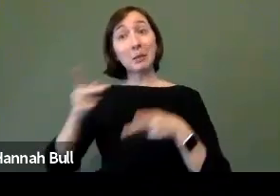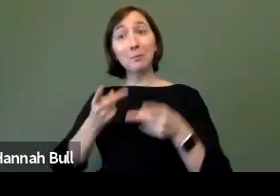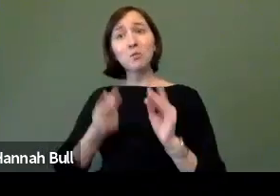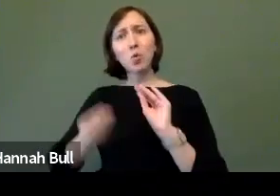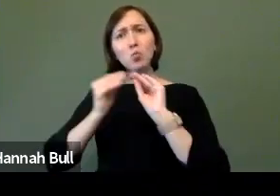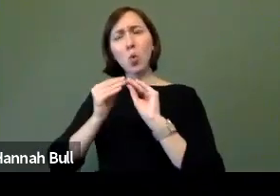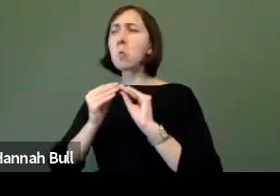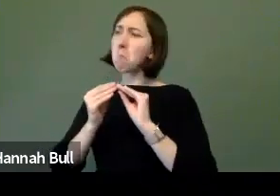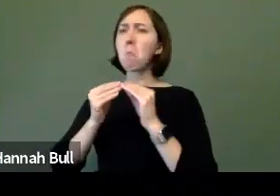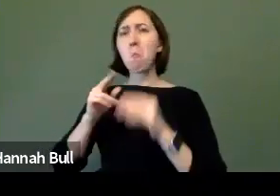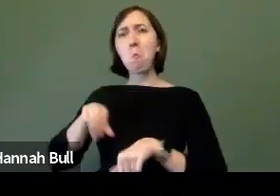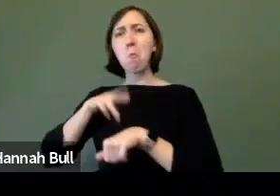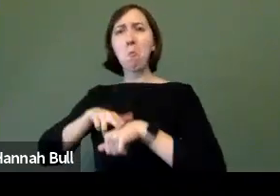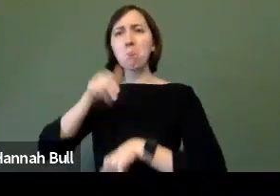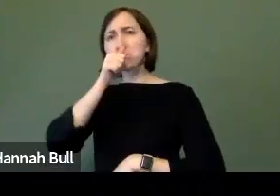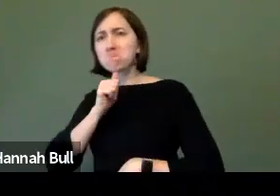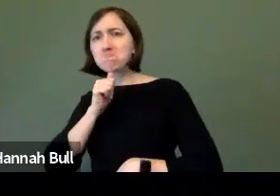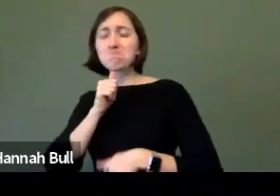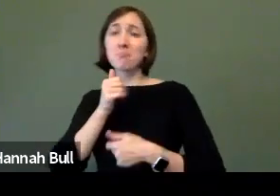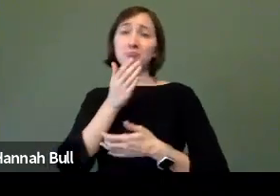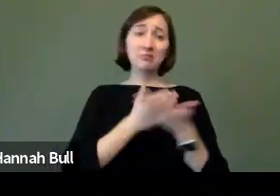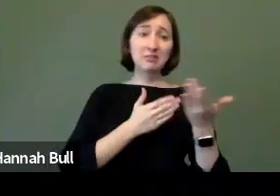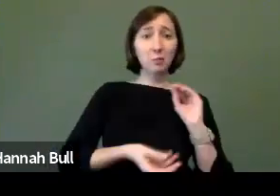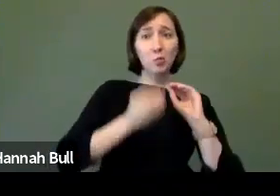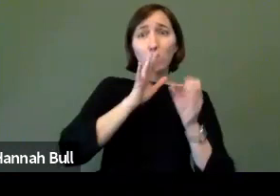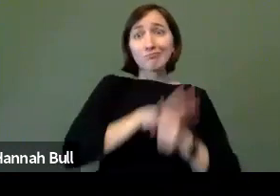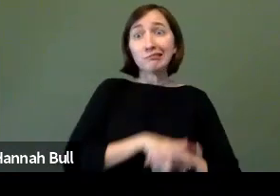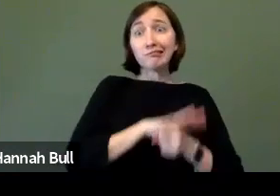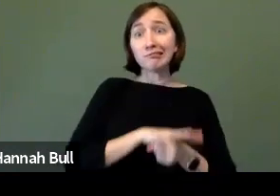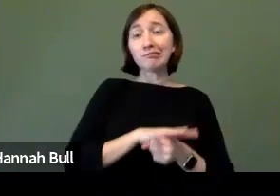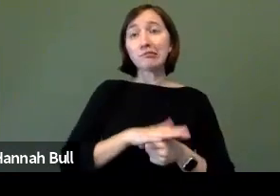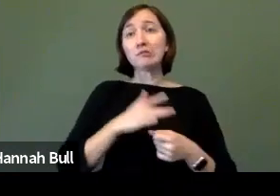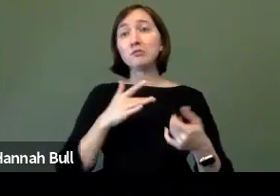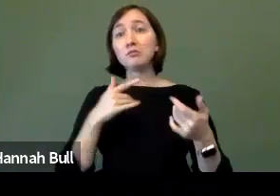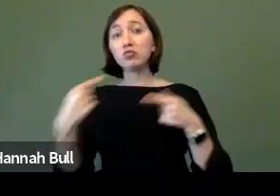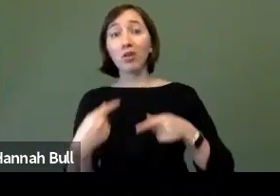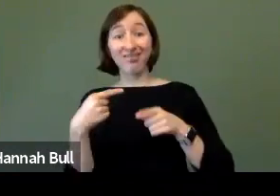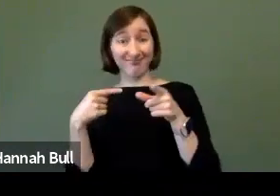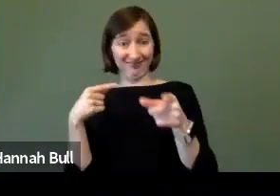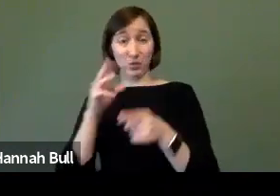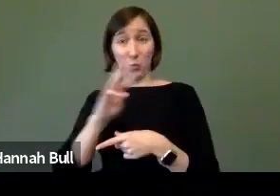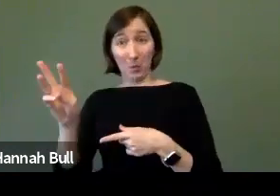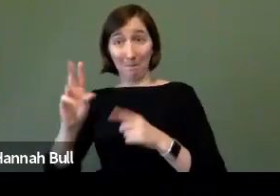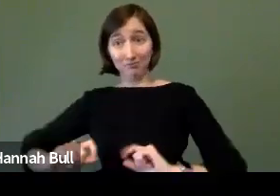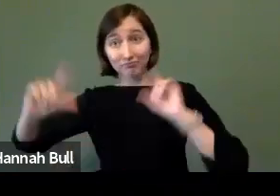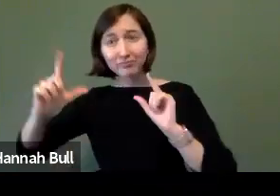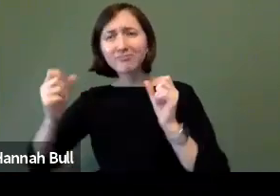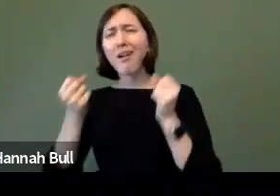On the resource page you can find mental health and stress management resources. There's also resources for people